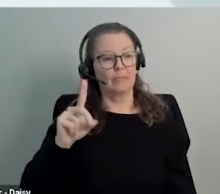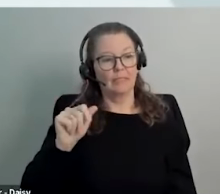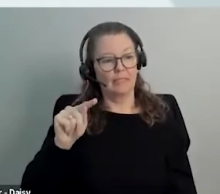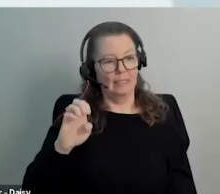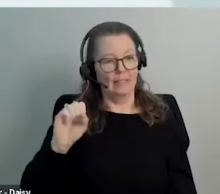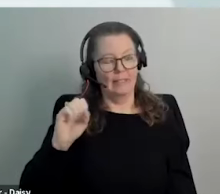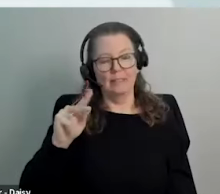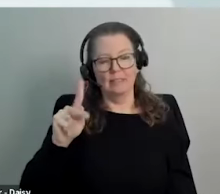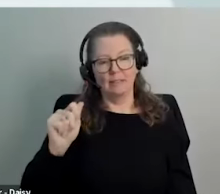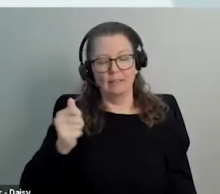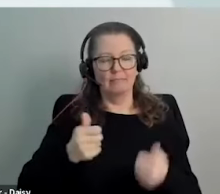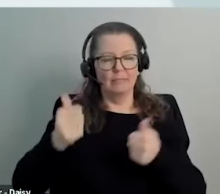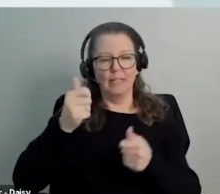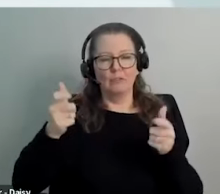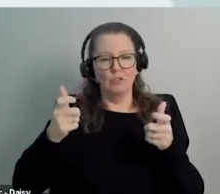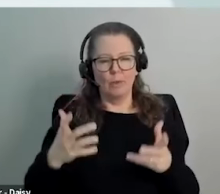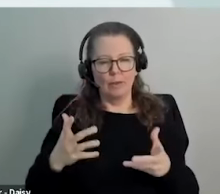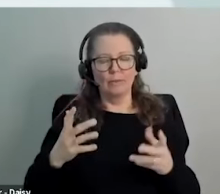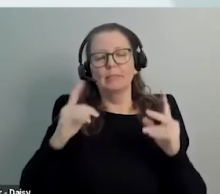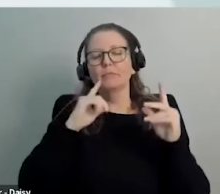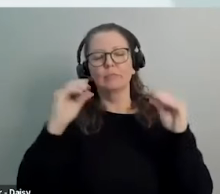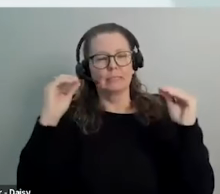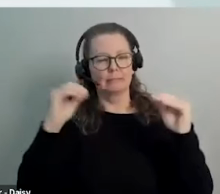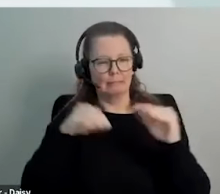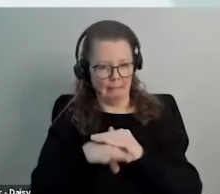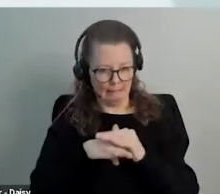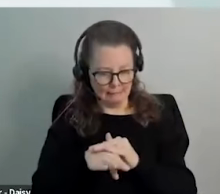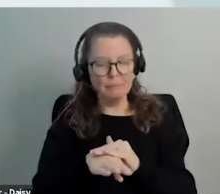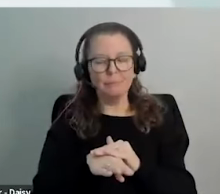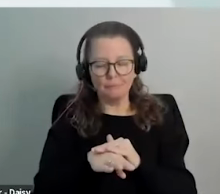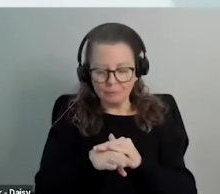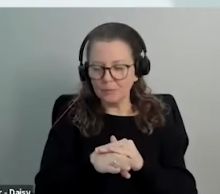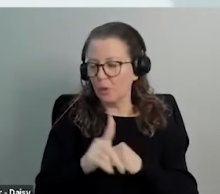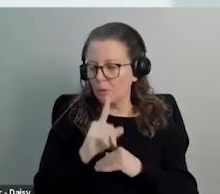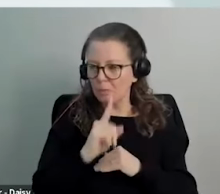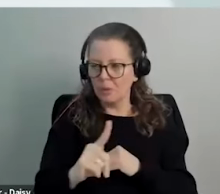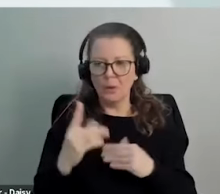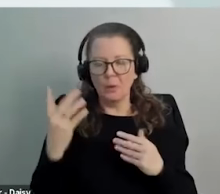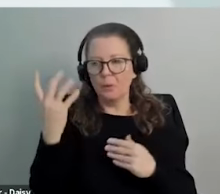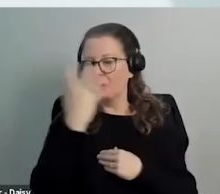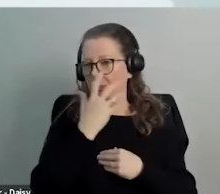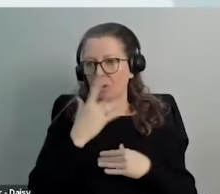the executive director here at Teach Access. We have been absolutely, absolutely thrilled